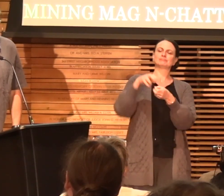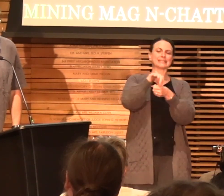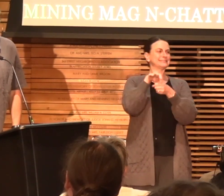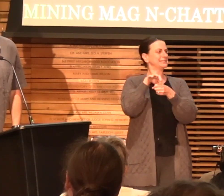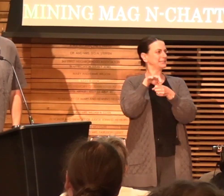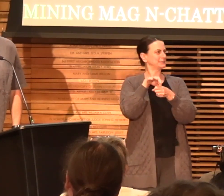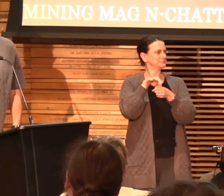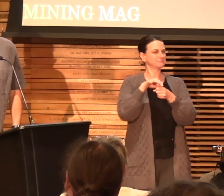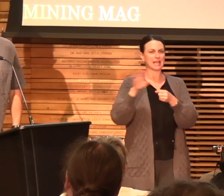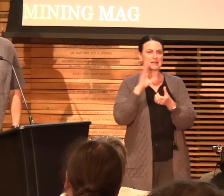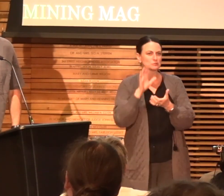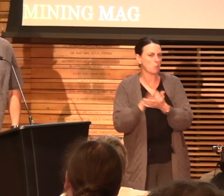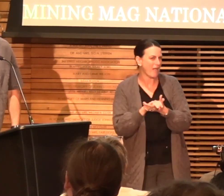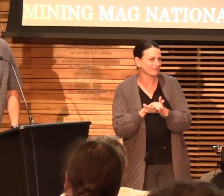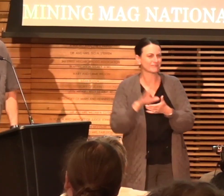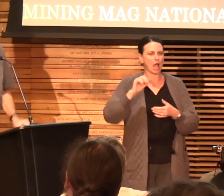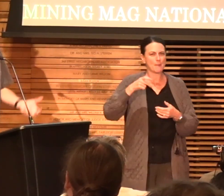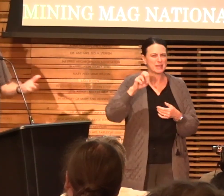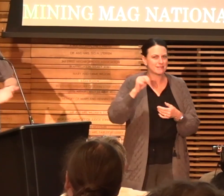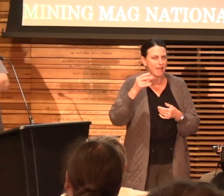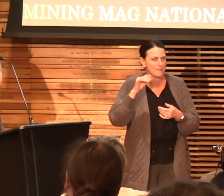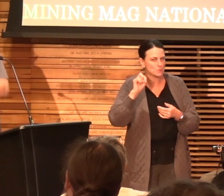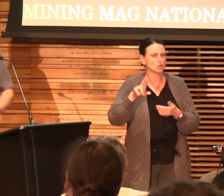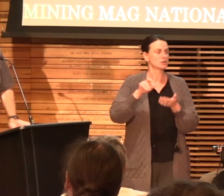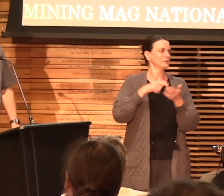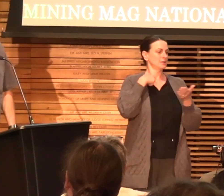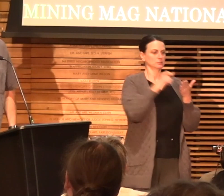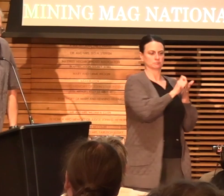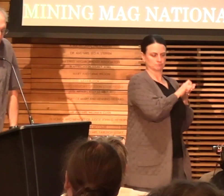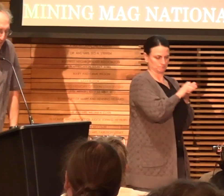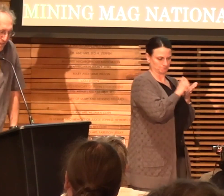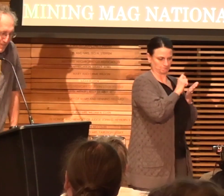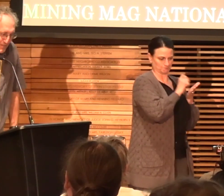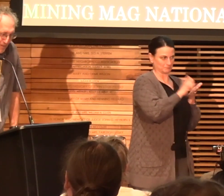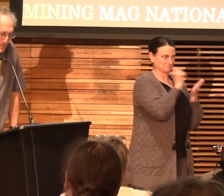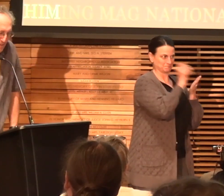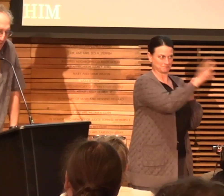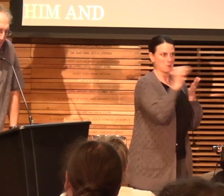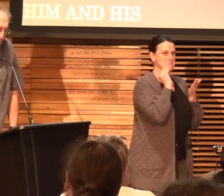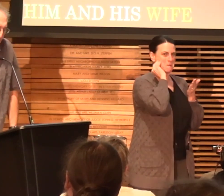and his wife, Lady Oppenheimer. And she's writing Joe Davidson about this visit.